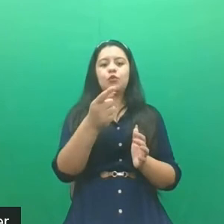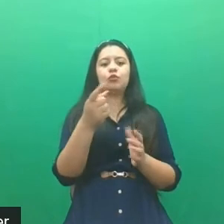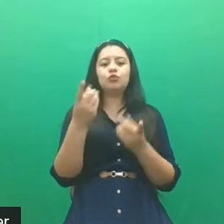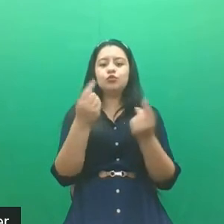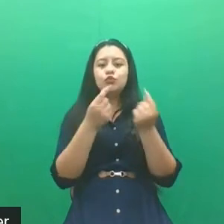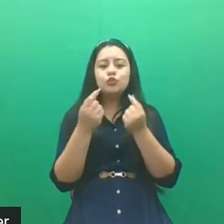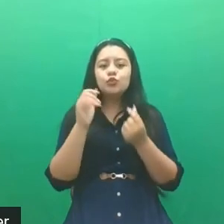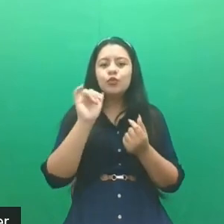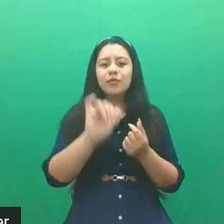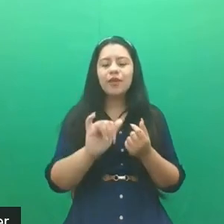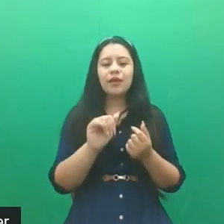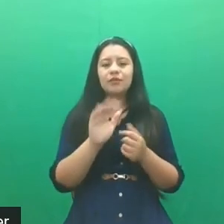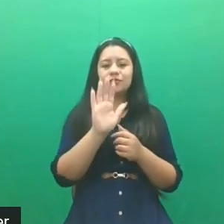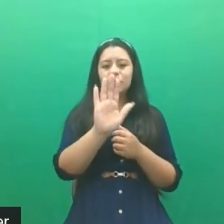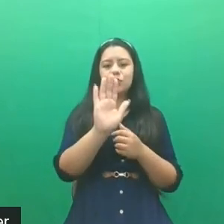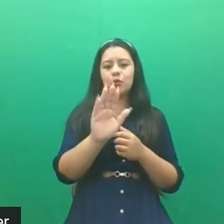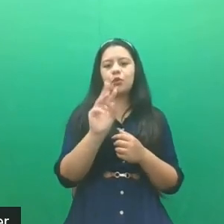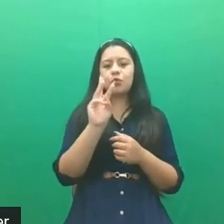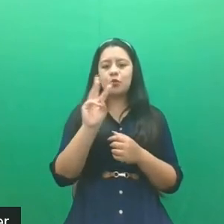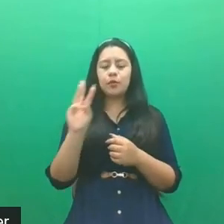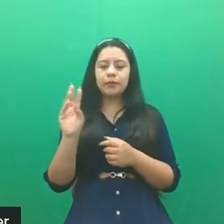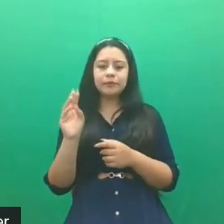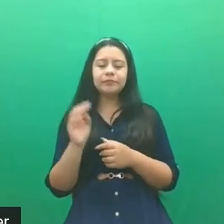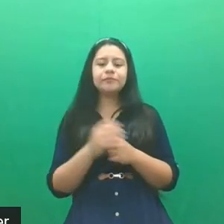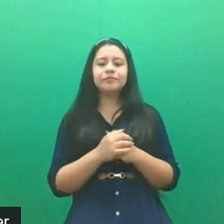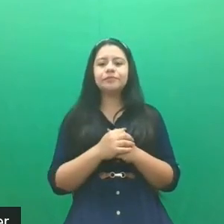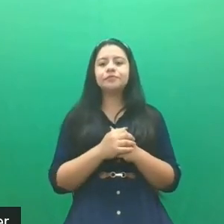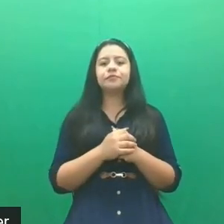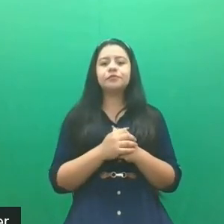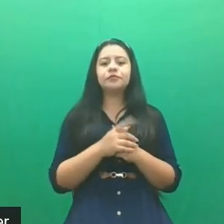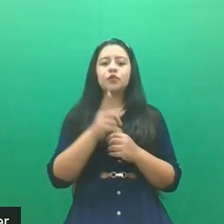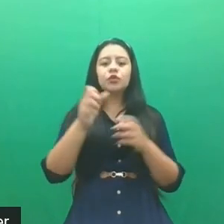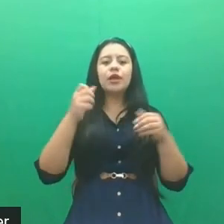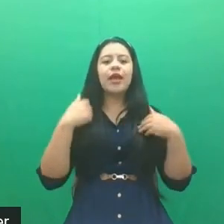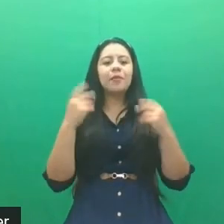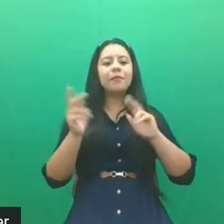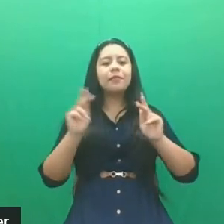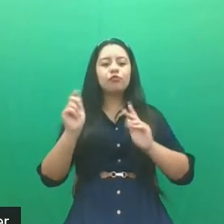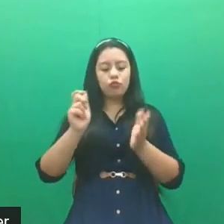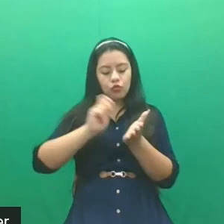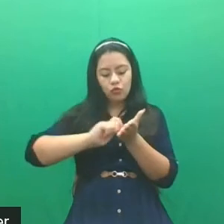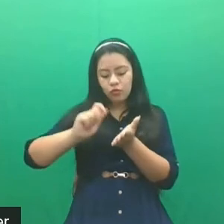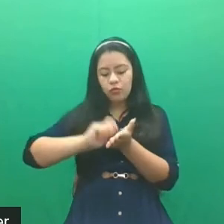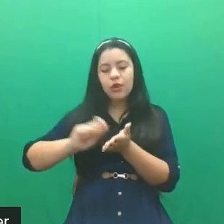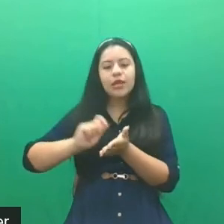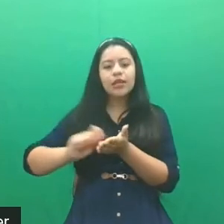in your question, this way you can have authors writing a description but an editor coming along